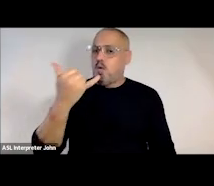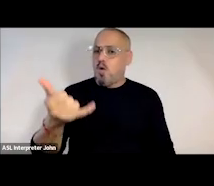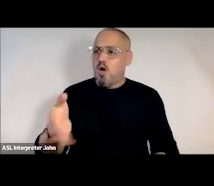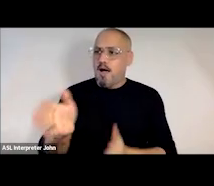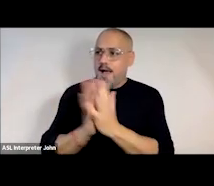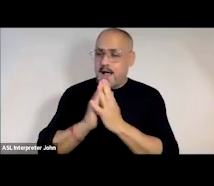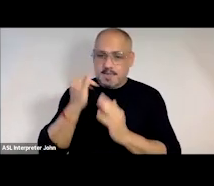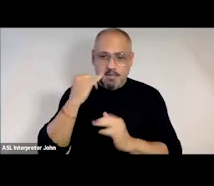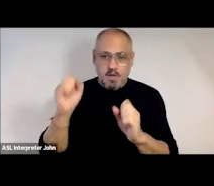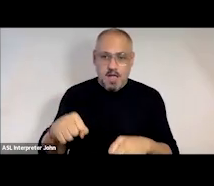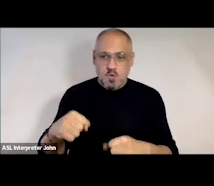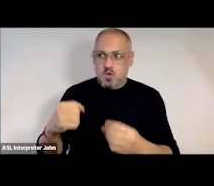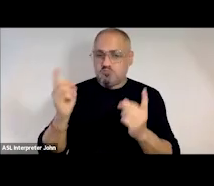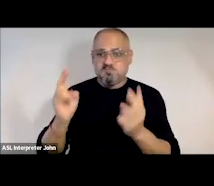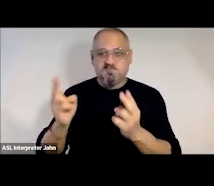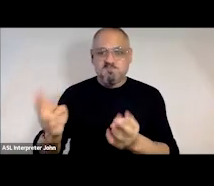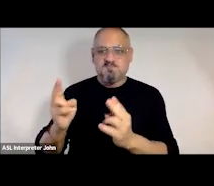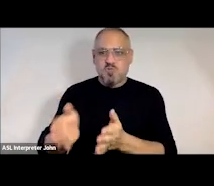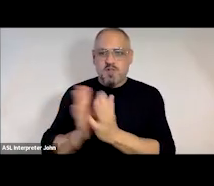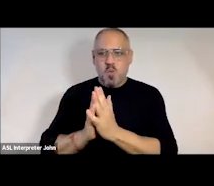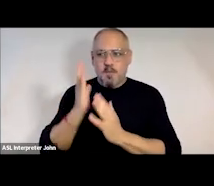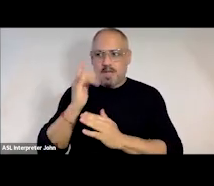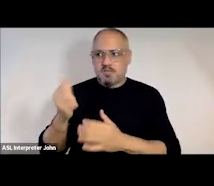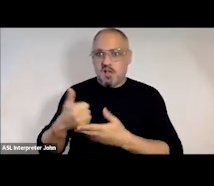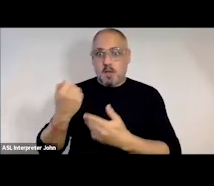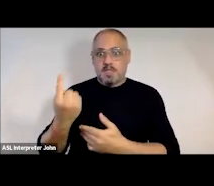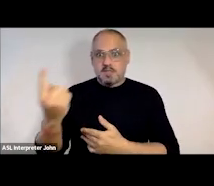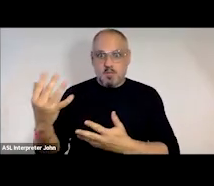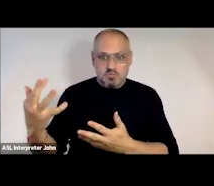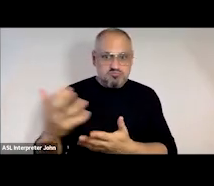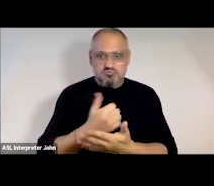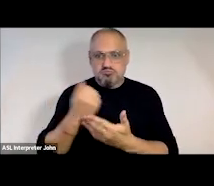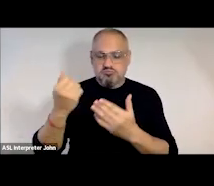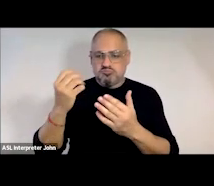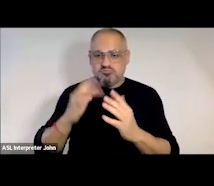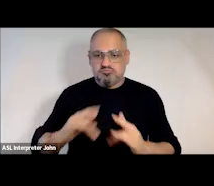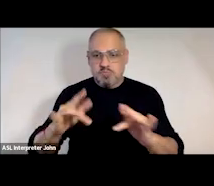if they're able to expedite a request because you're helping someone collect records for the purpose of them